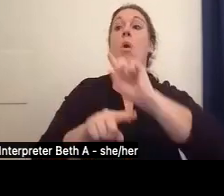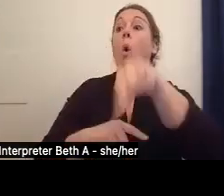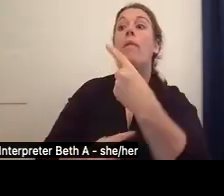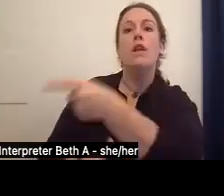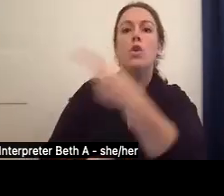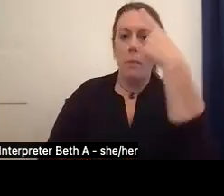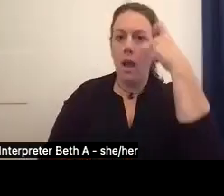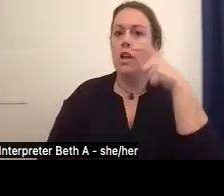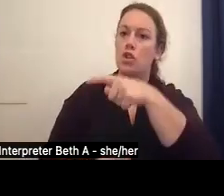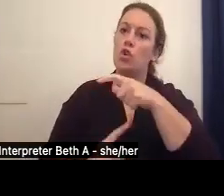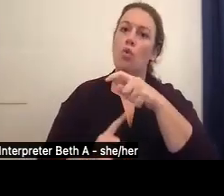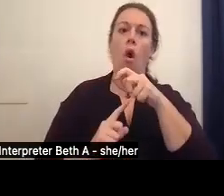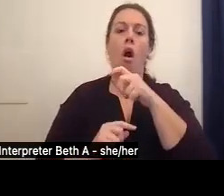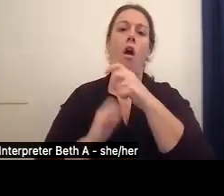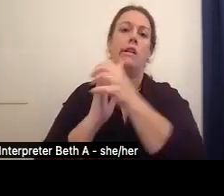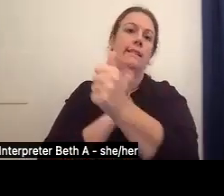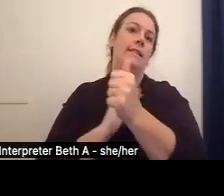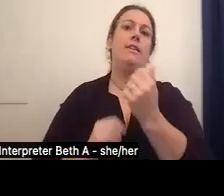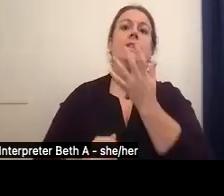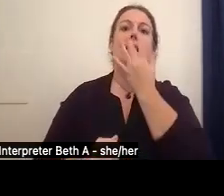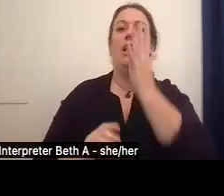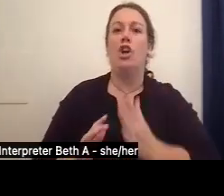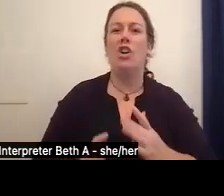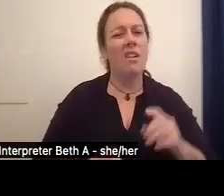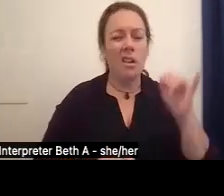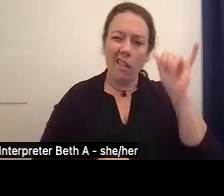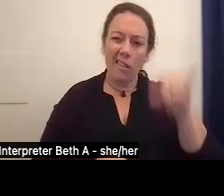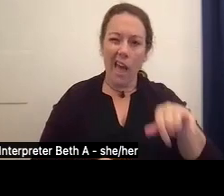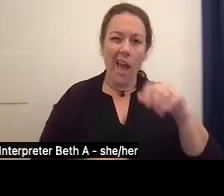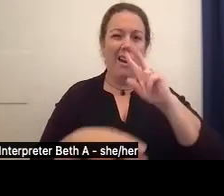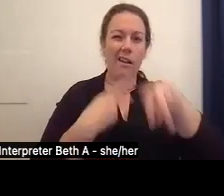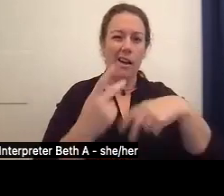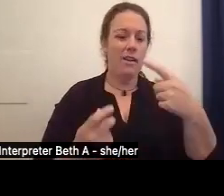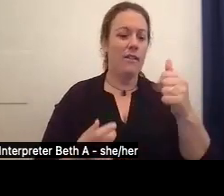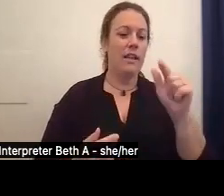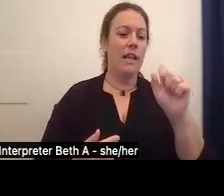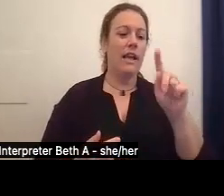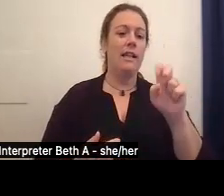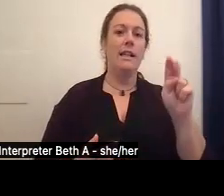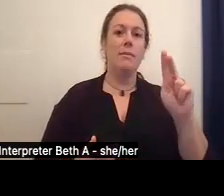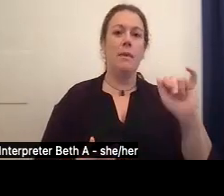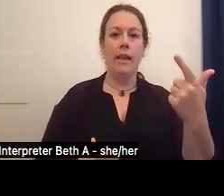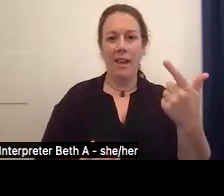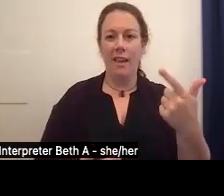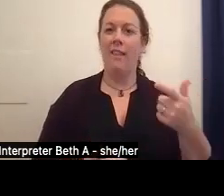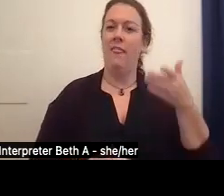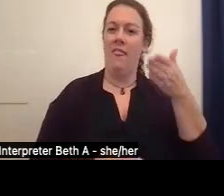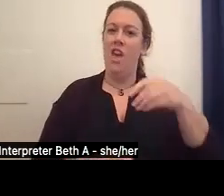an inherent distrust of academics, museums, archives because they seemed to be inaccessible